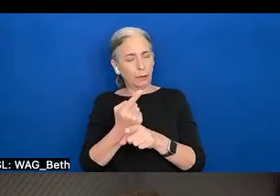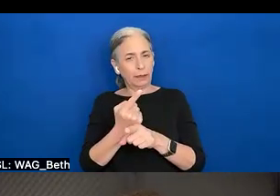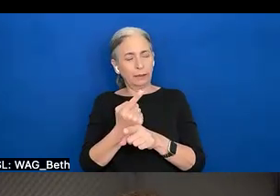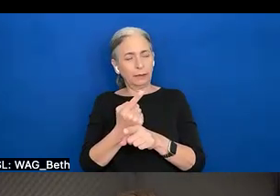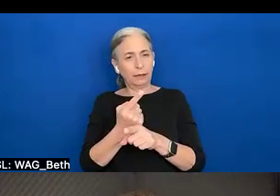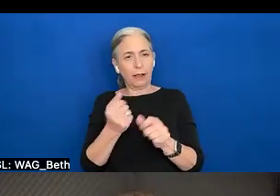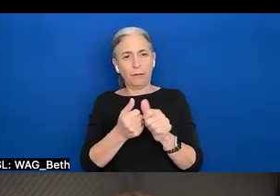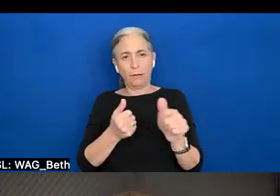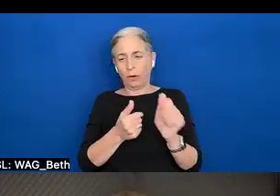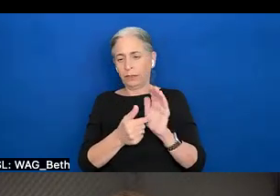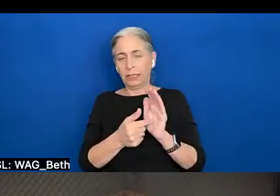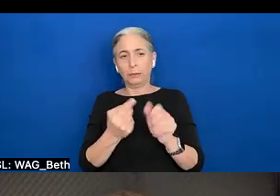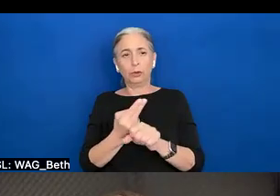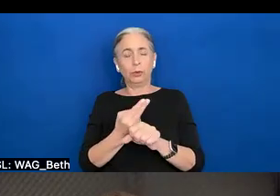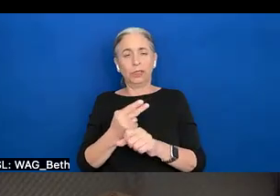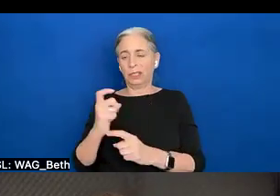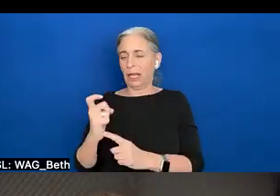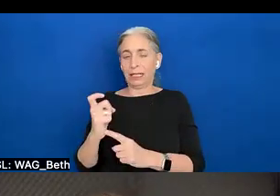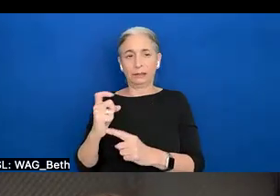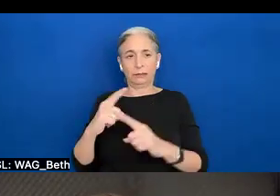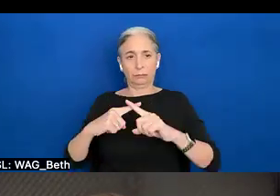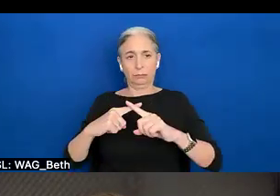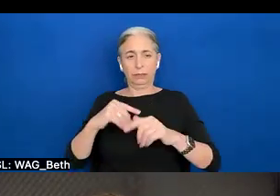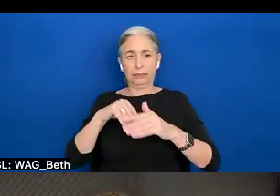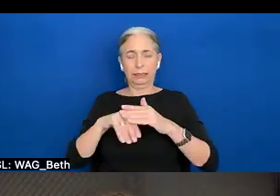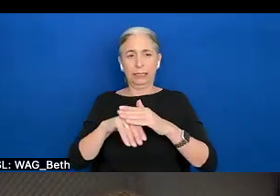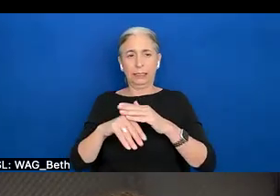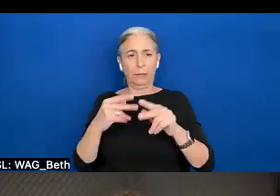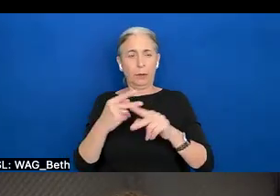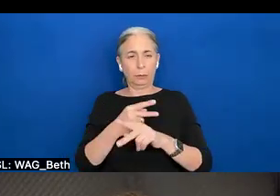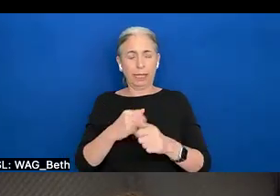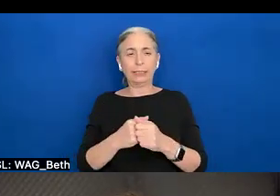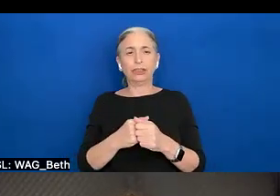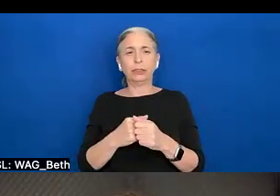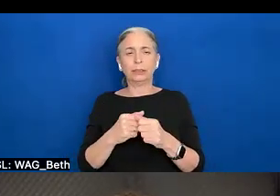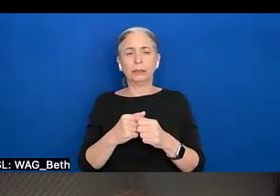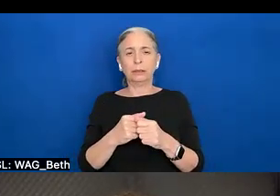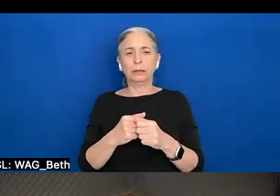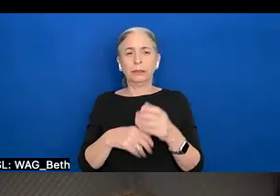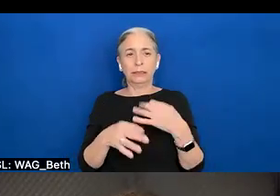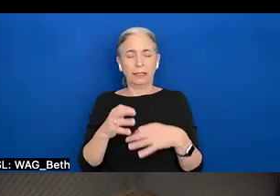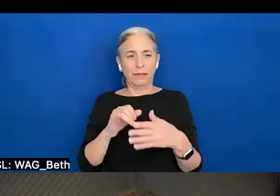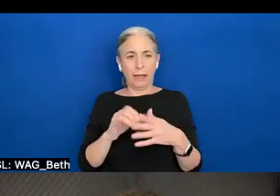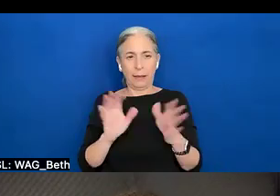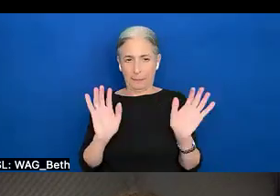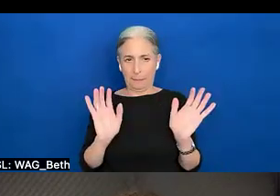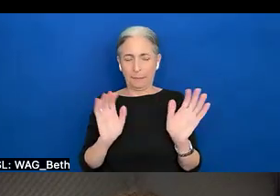So avoiding to use an X instead of the multiplication glyph.